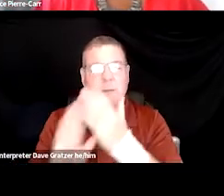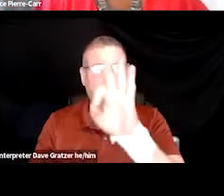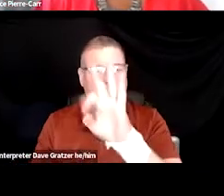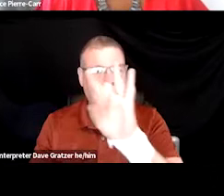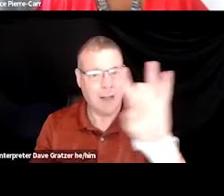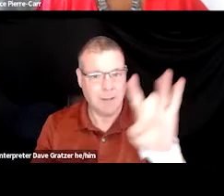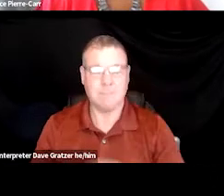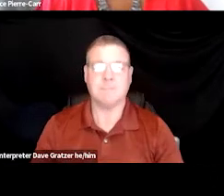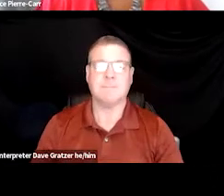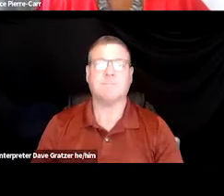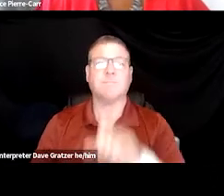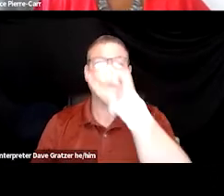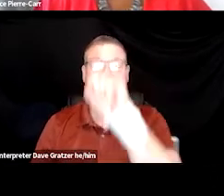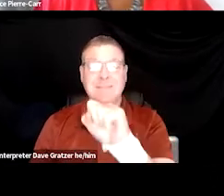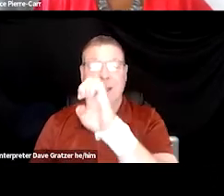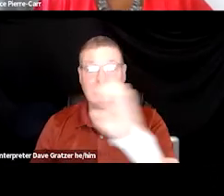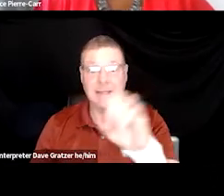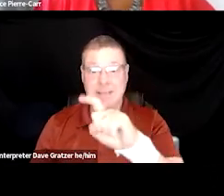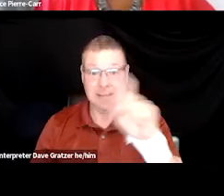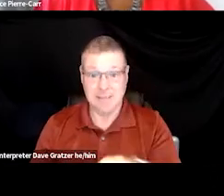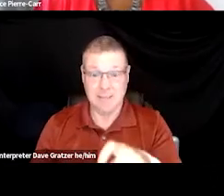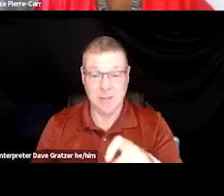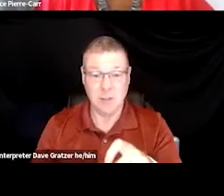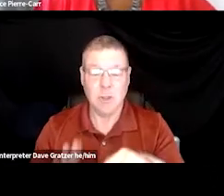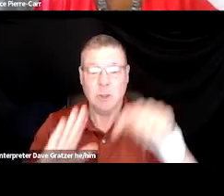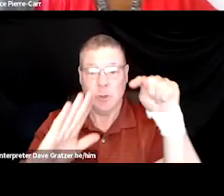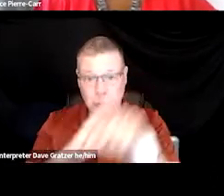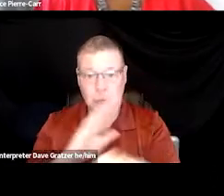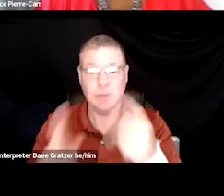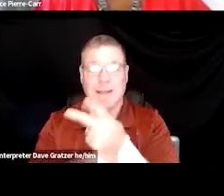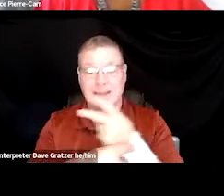the Southeast Texas Regional Suicide Care Support Center,